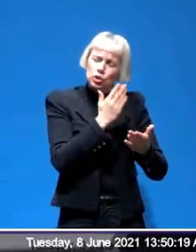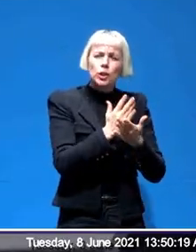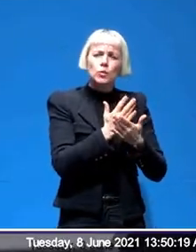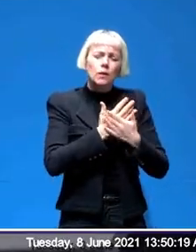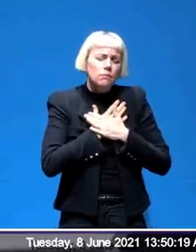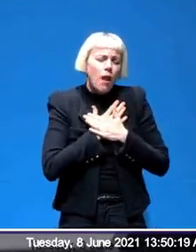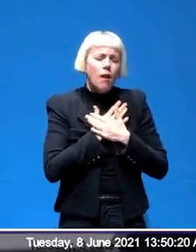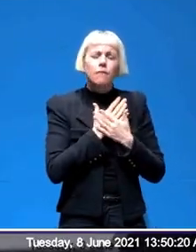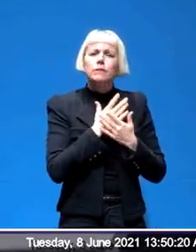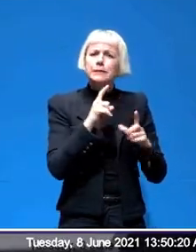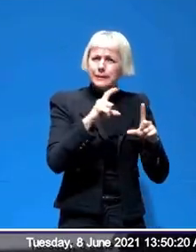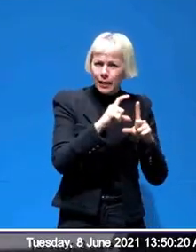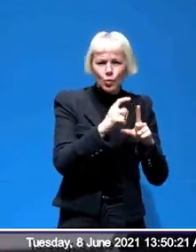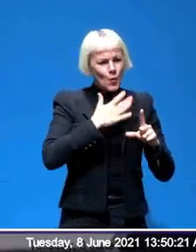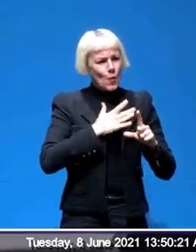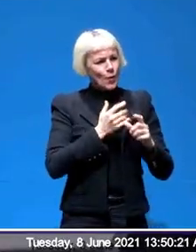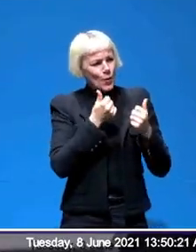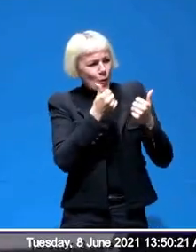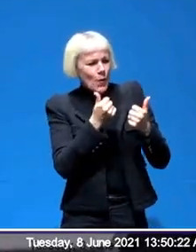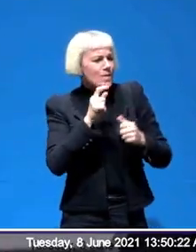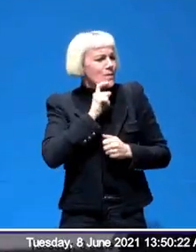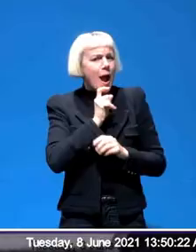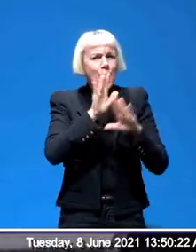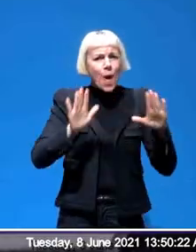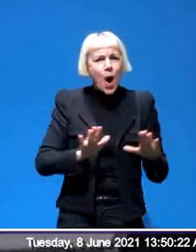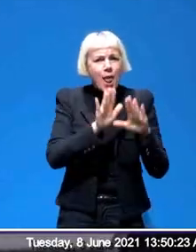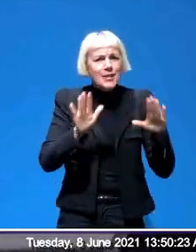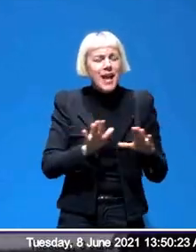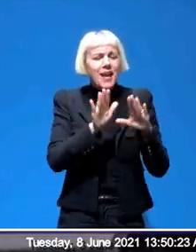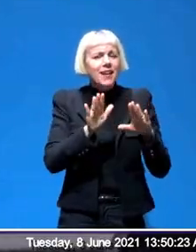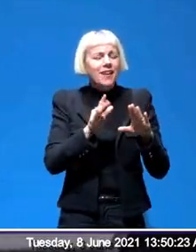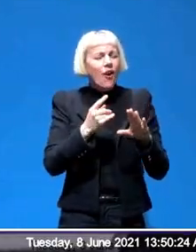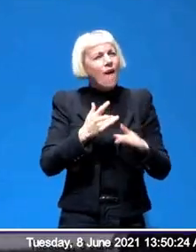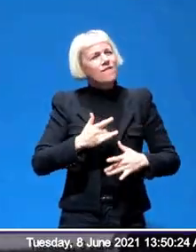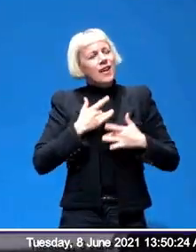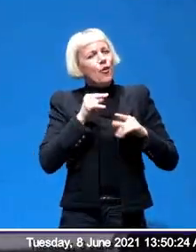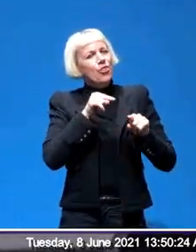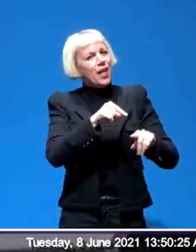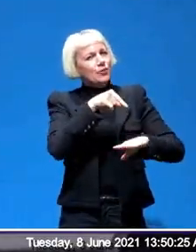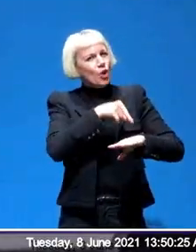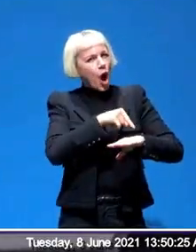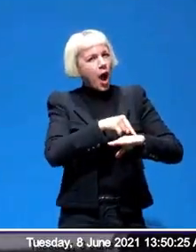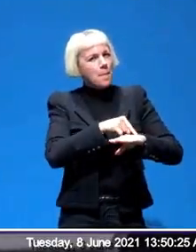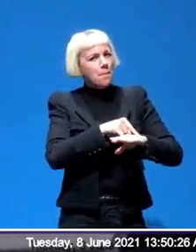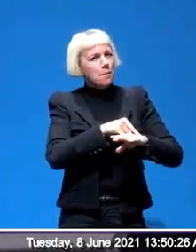wanted him to have a successful holiday. I think everyone at the time, the staff thought each other was doing the work